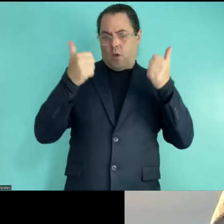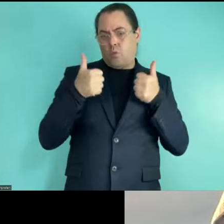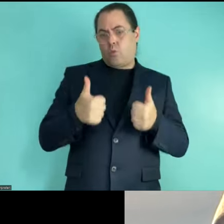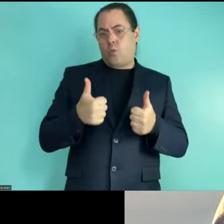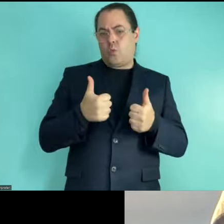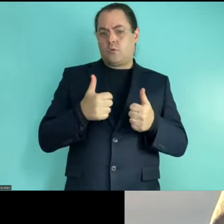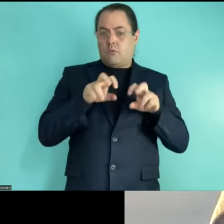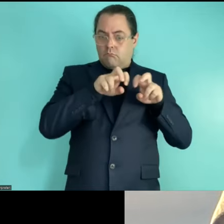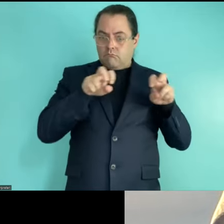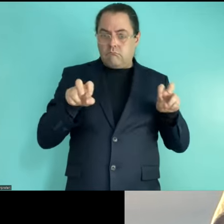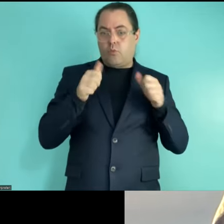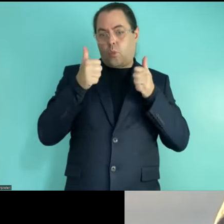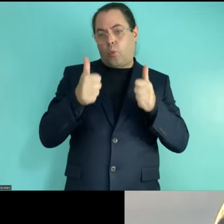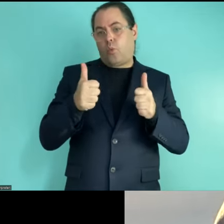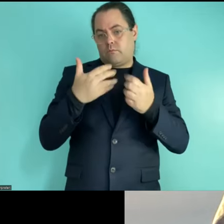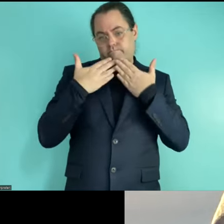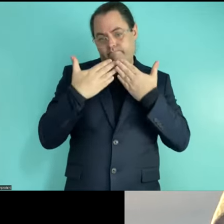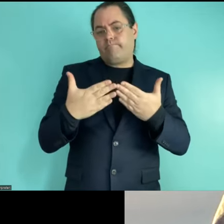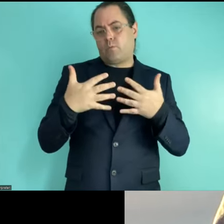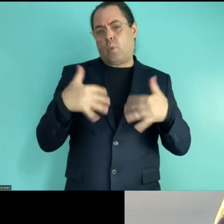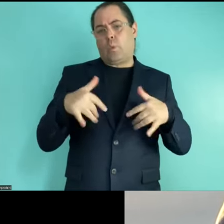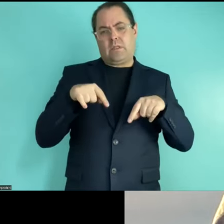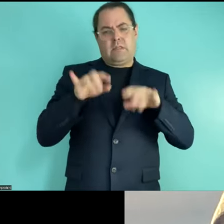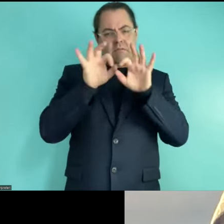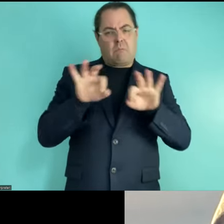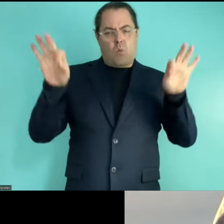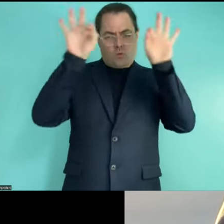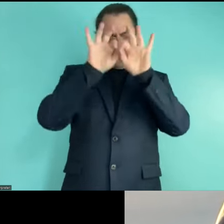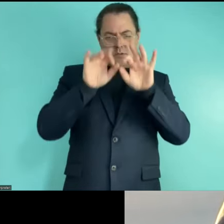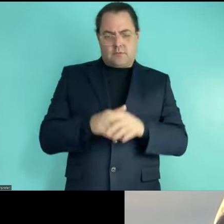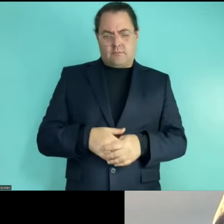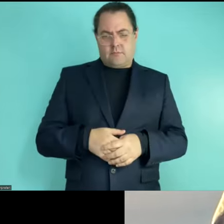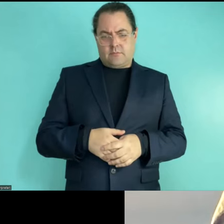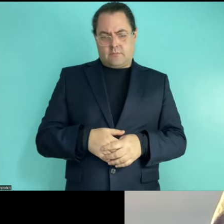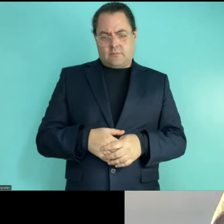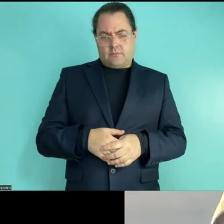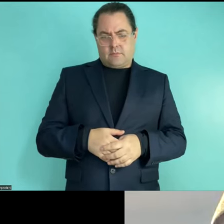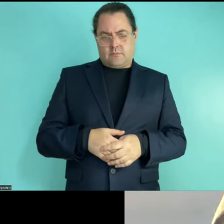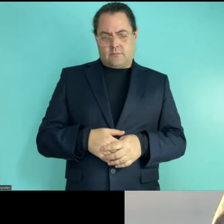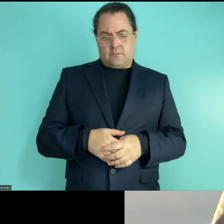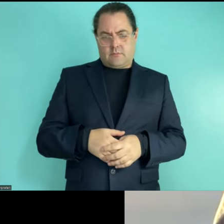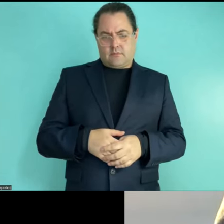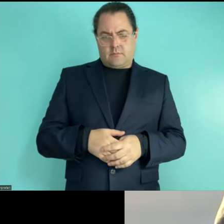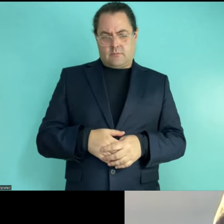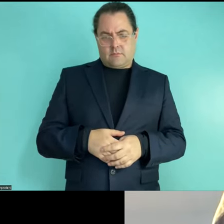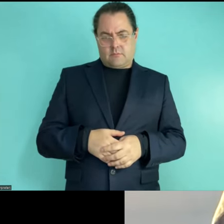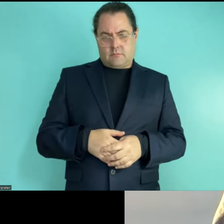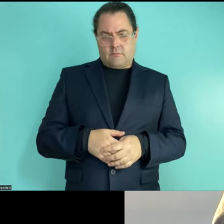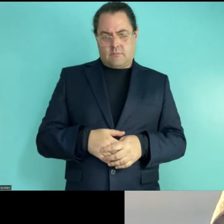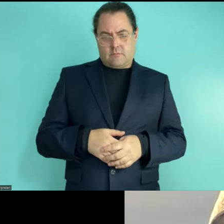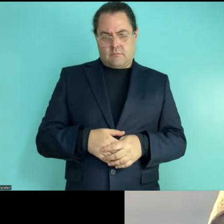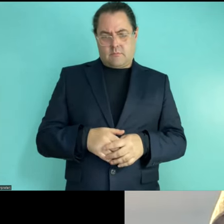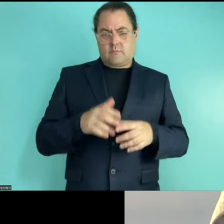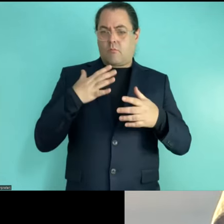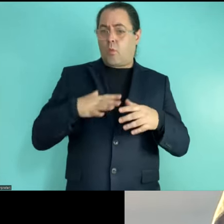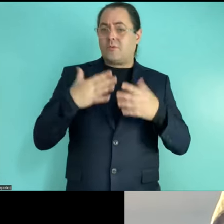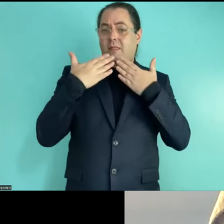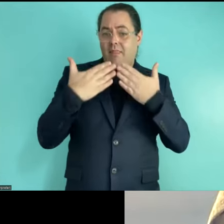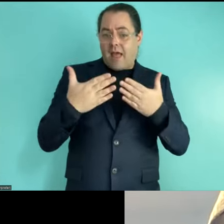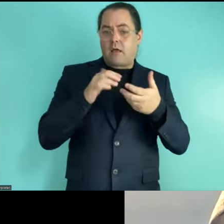exists his capacity and tennis is important. You will hear me show you good mouth recover